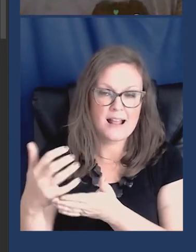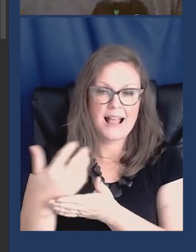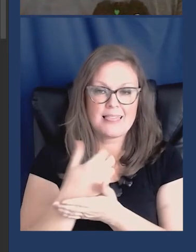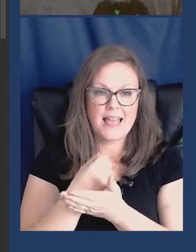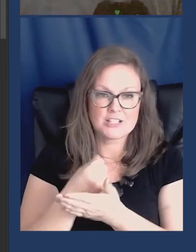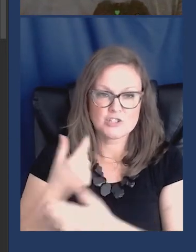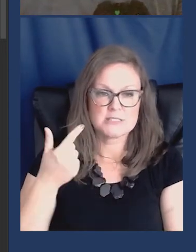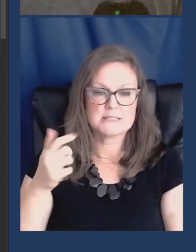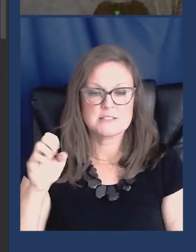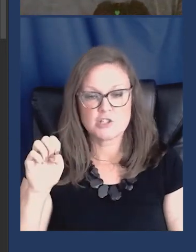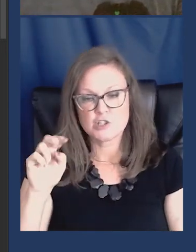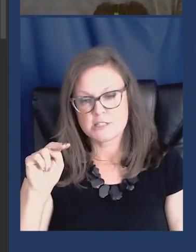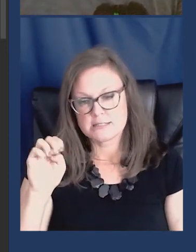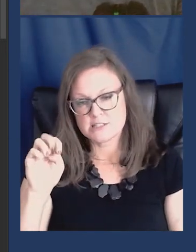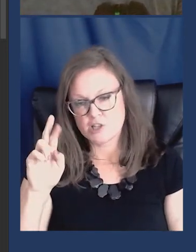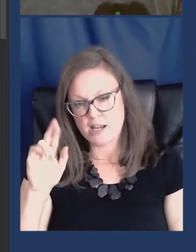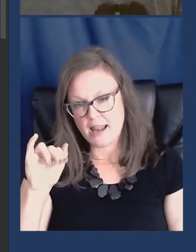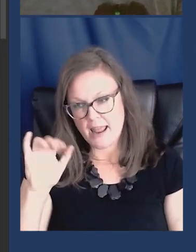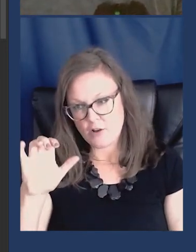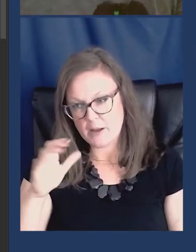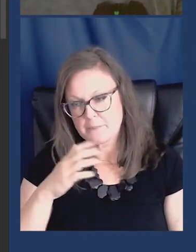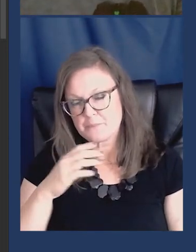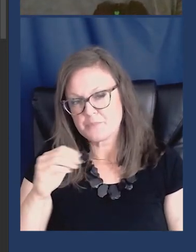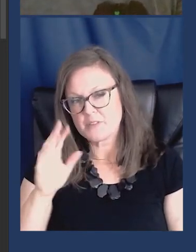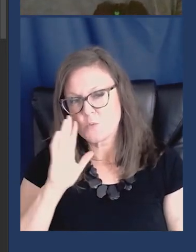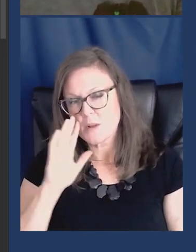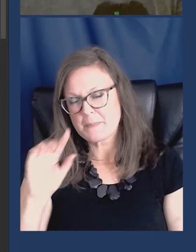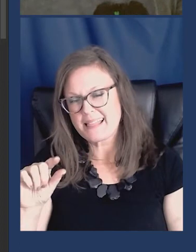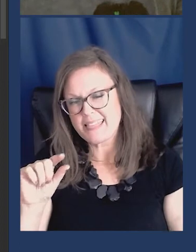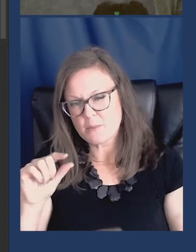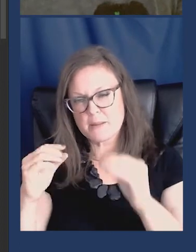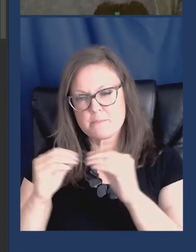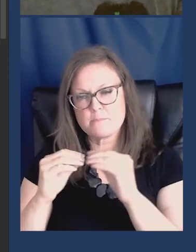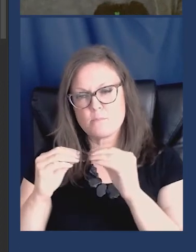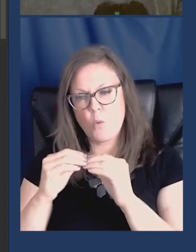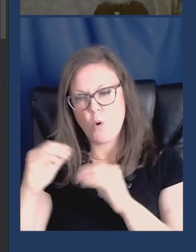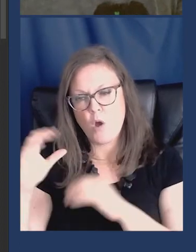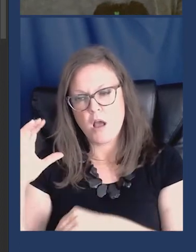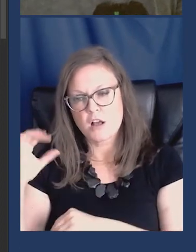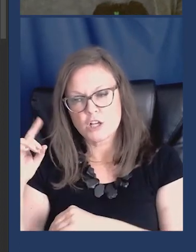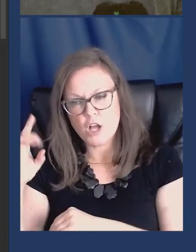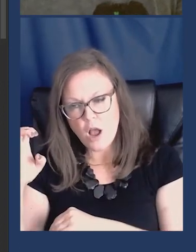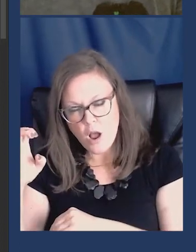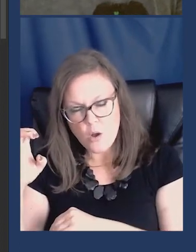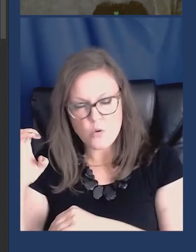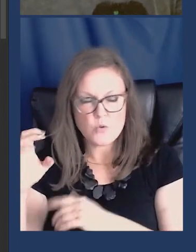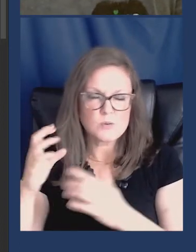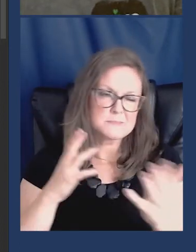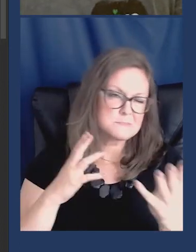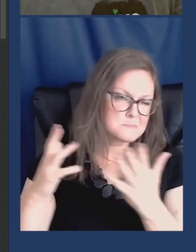And then this is going to be a little bit more code. I will walk through it,